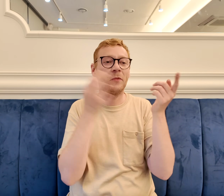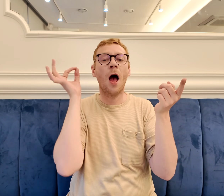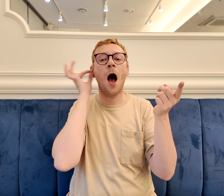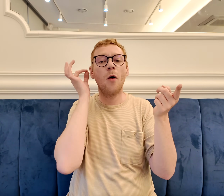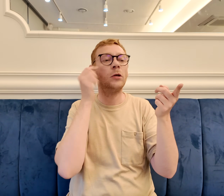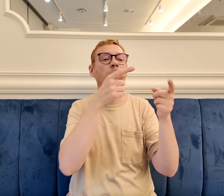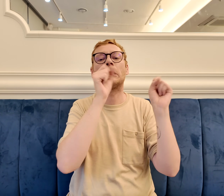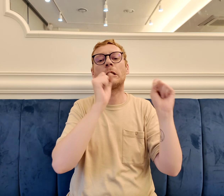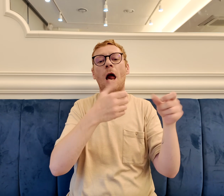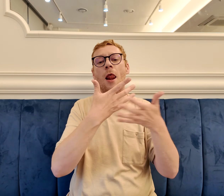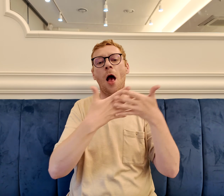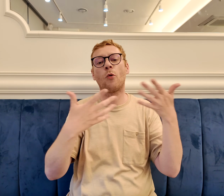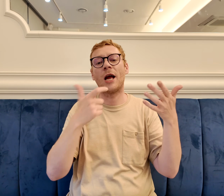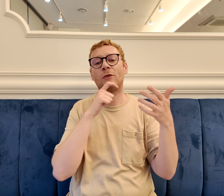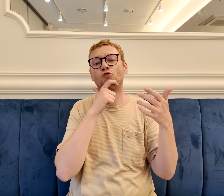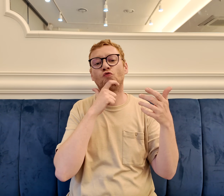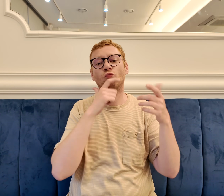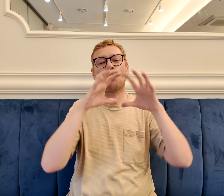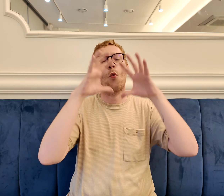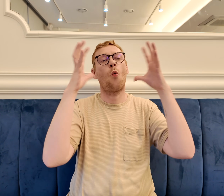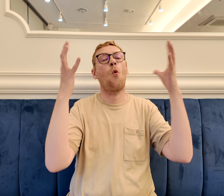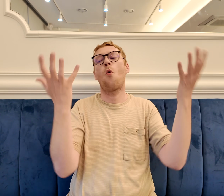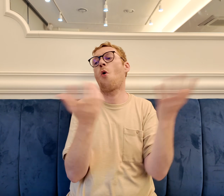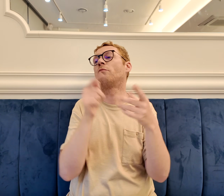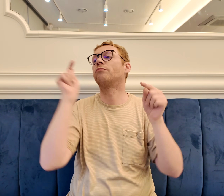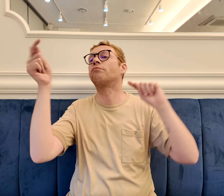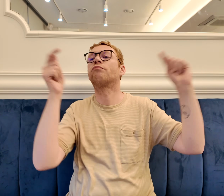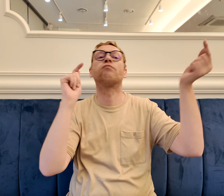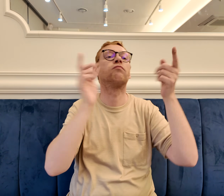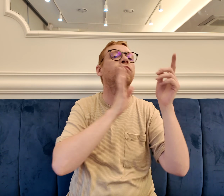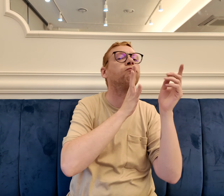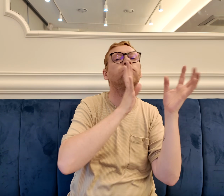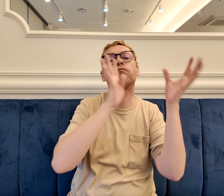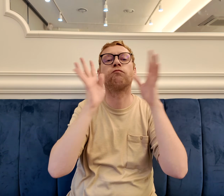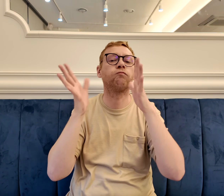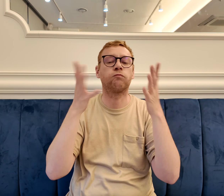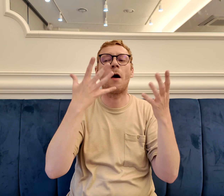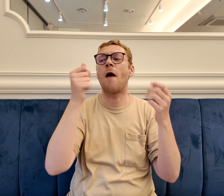Hearing people can communicate anywhere in English, but